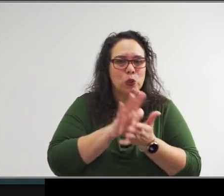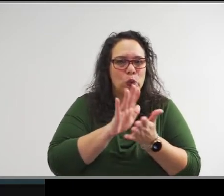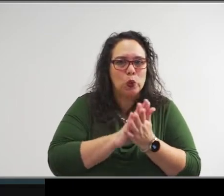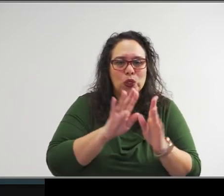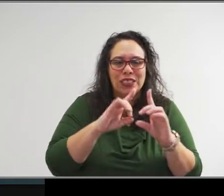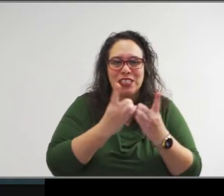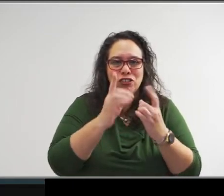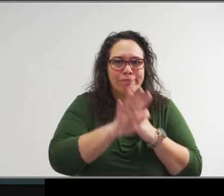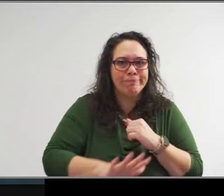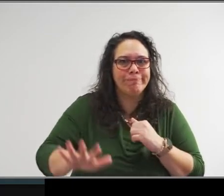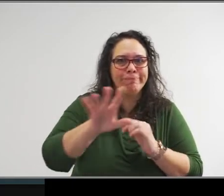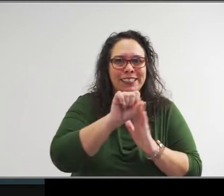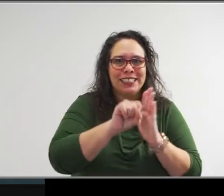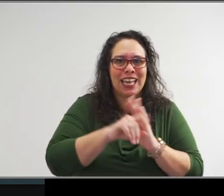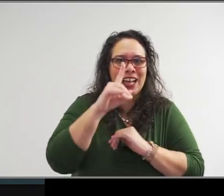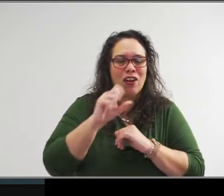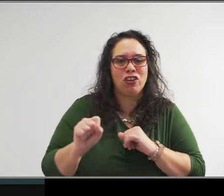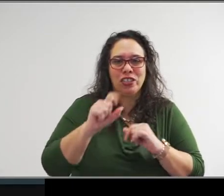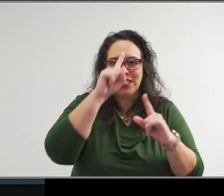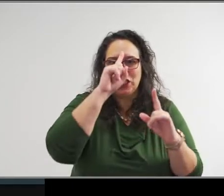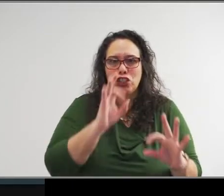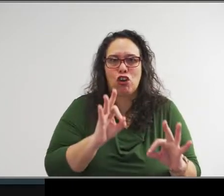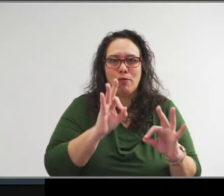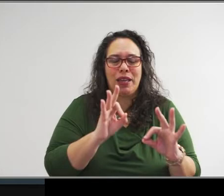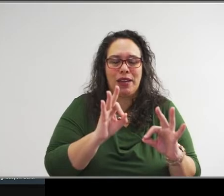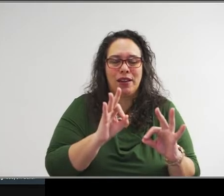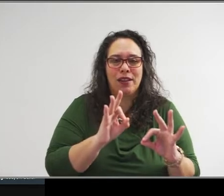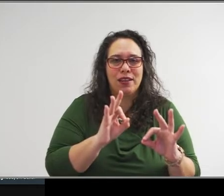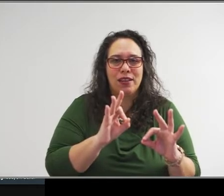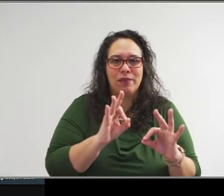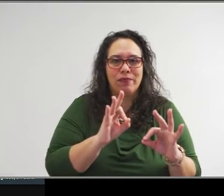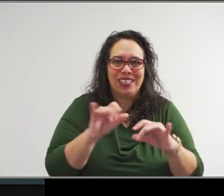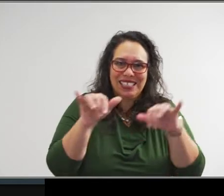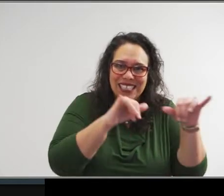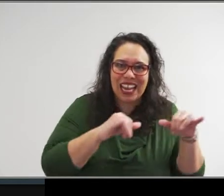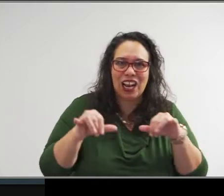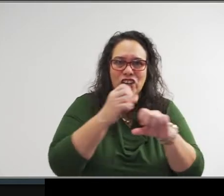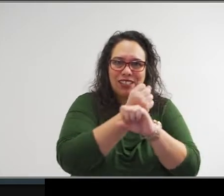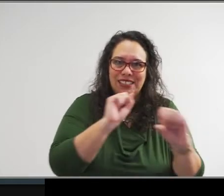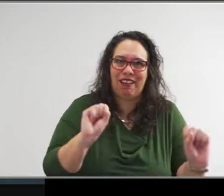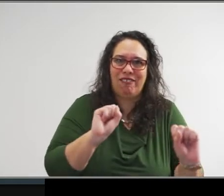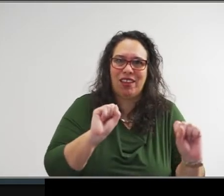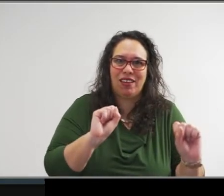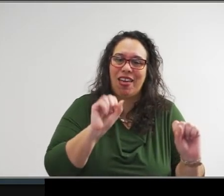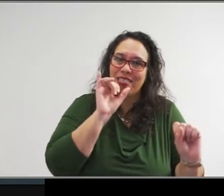of California to determine there's standard and safety. There's a problem.